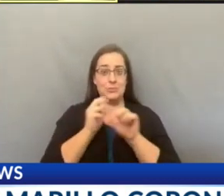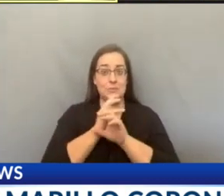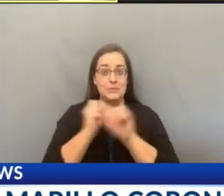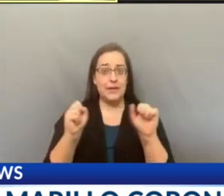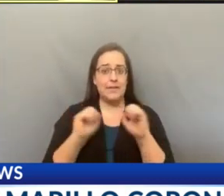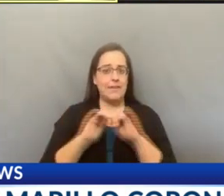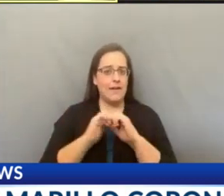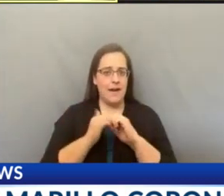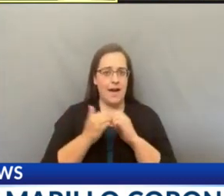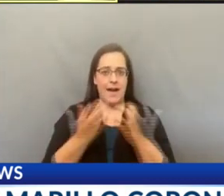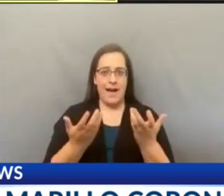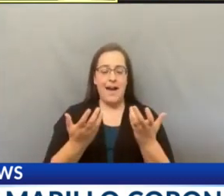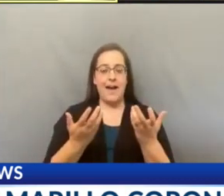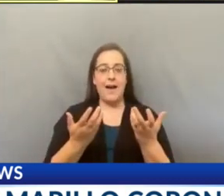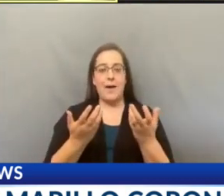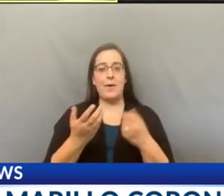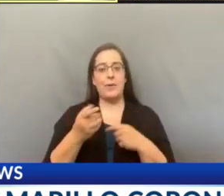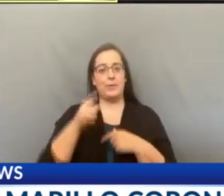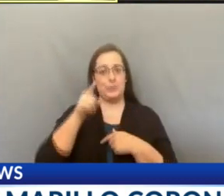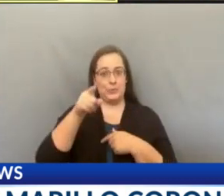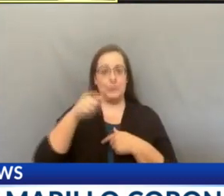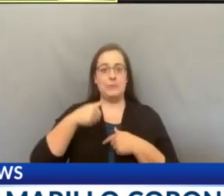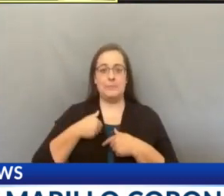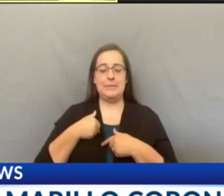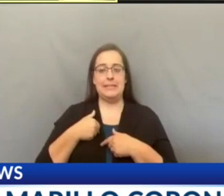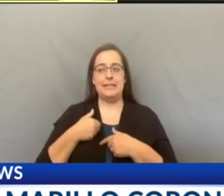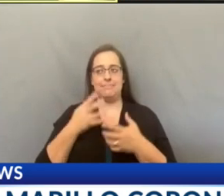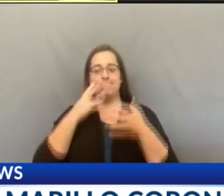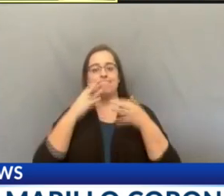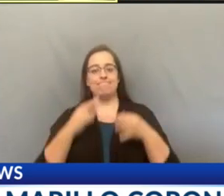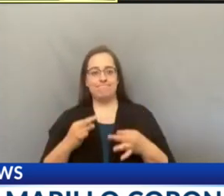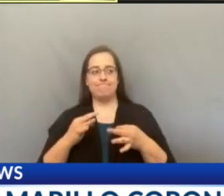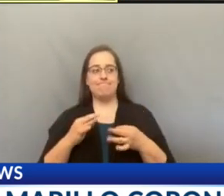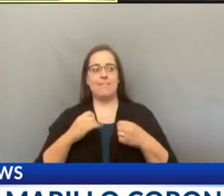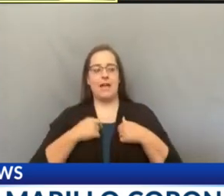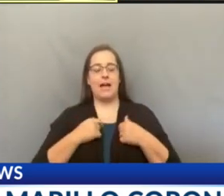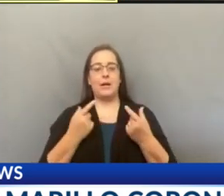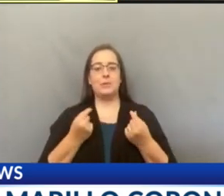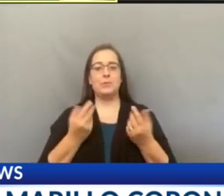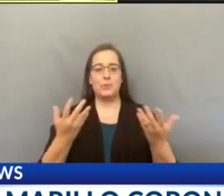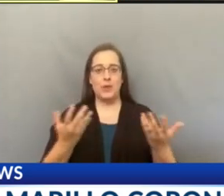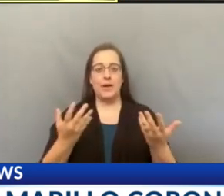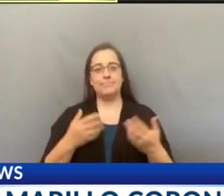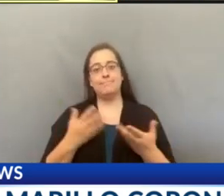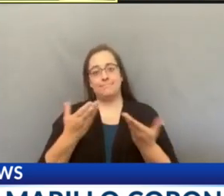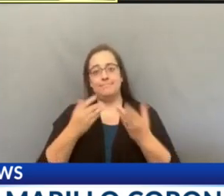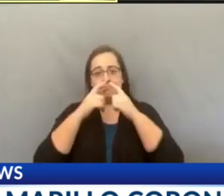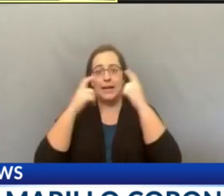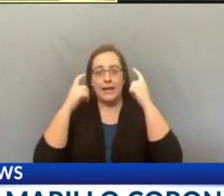I JUST WANT TO SPEAK A WORD OF CAUTION AND WANT TO ASK FOR YOUR HELP. THE WAY WE KEEP OURSELVES IN OUR